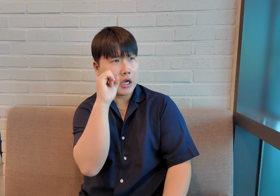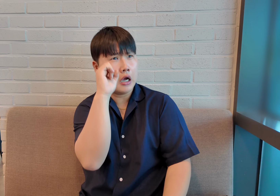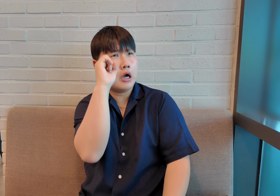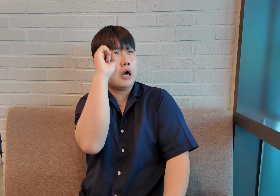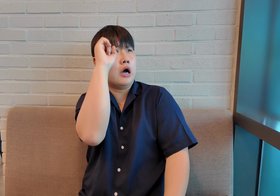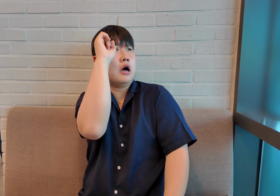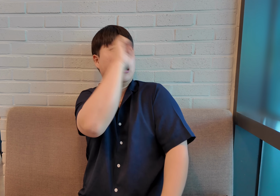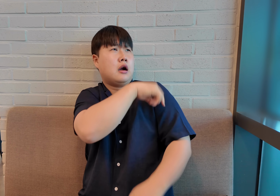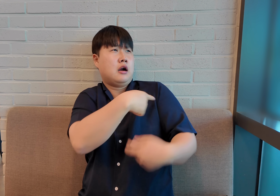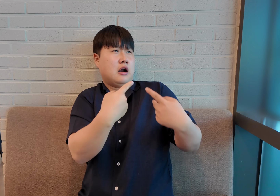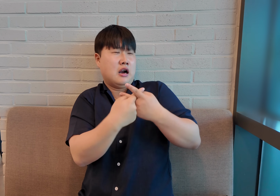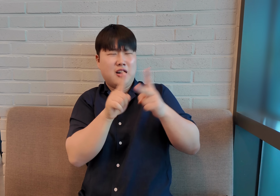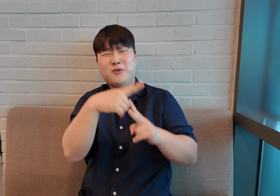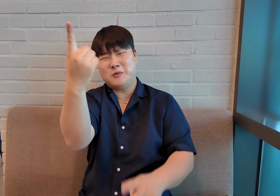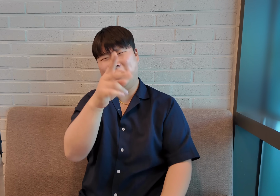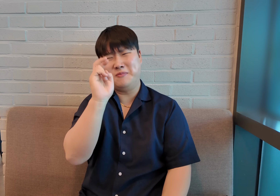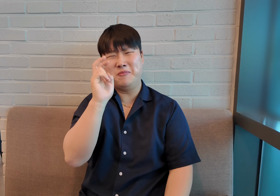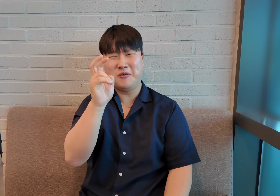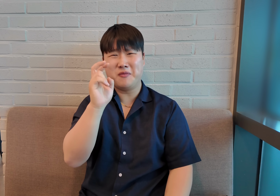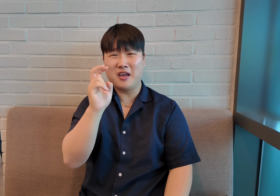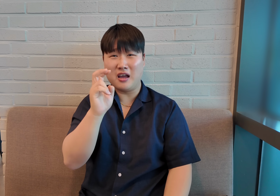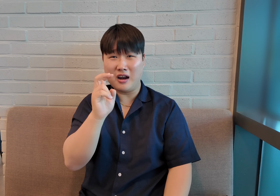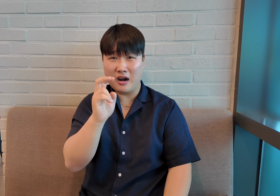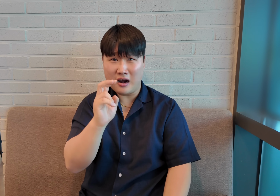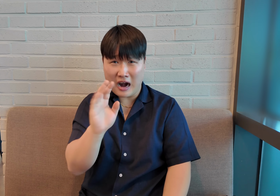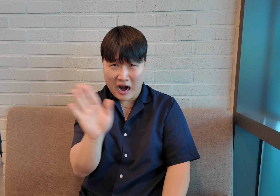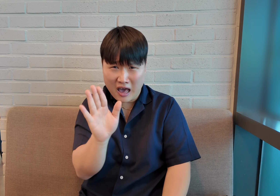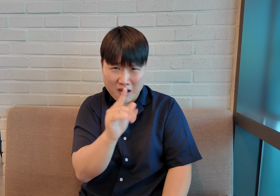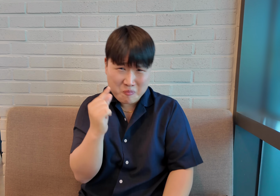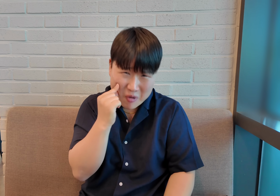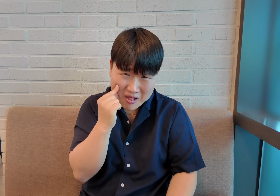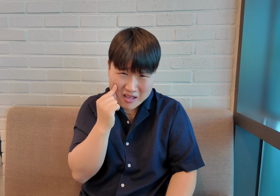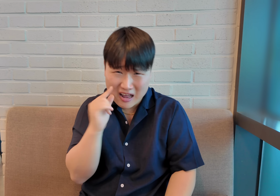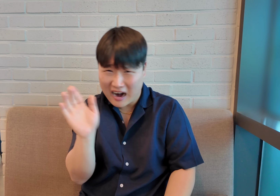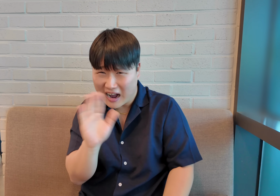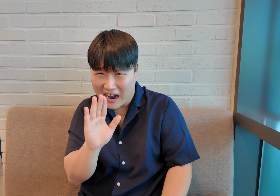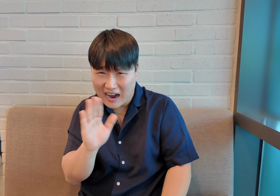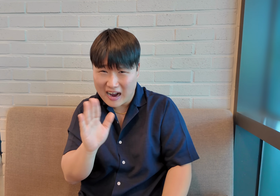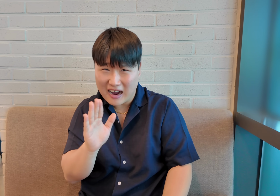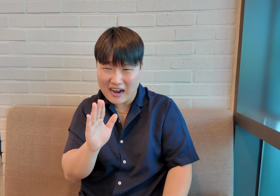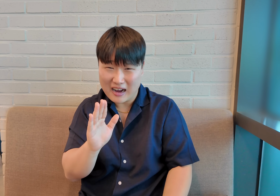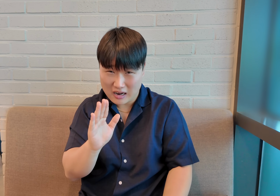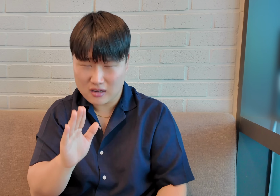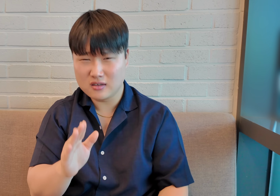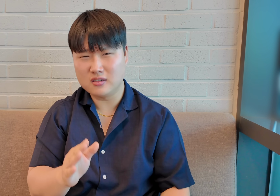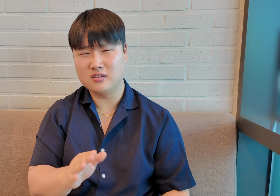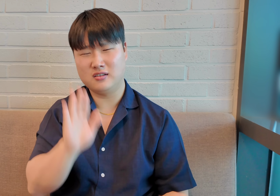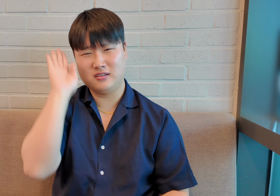the day will come when you will understand them, don’t you think? Really?